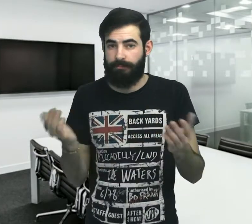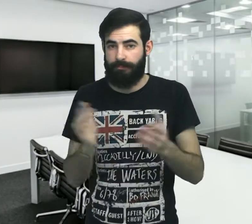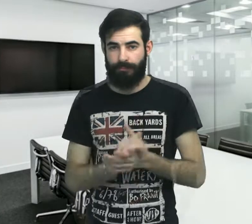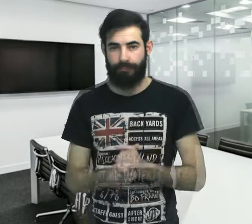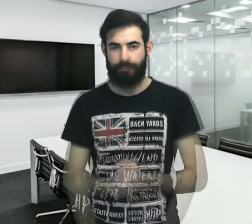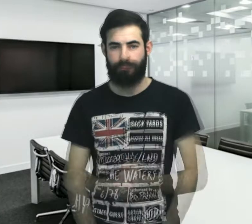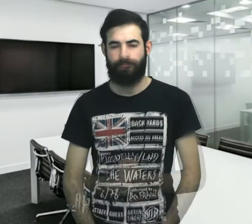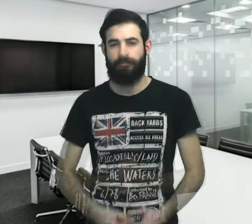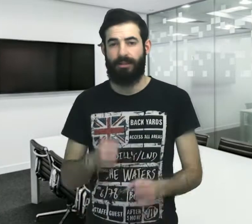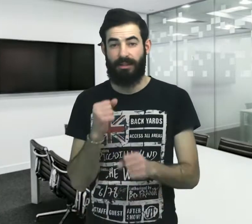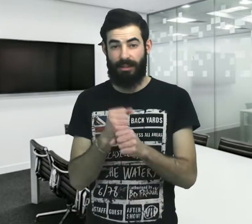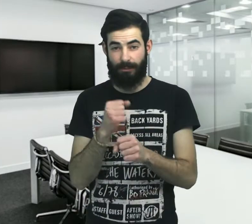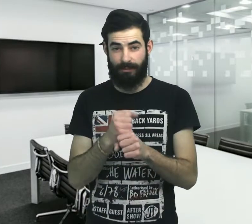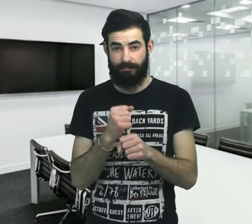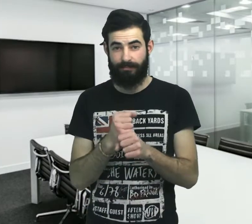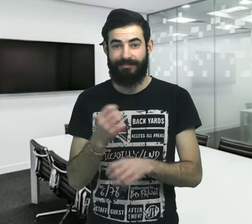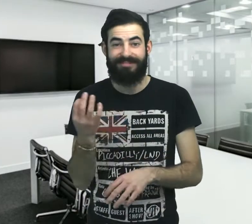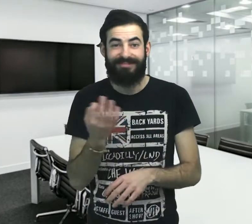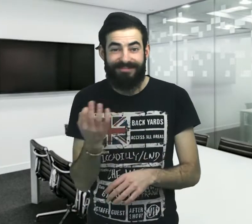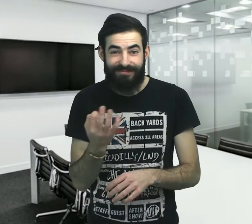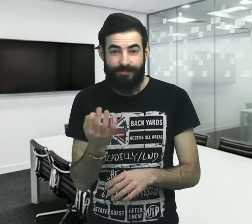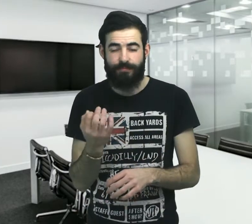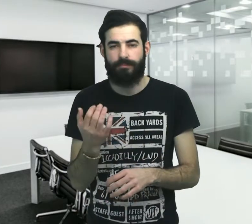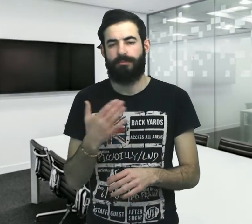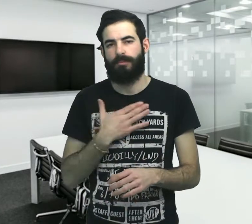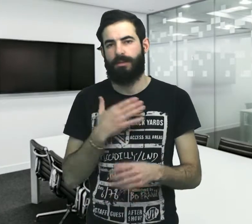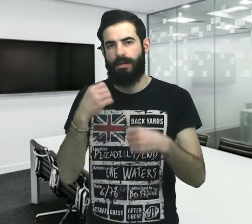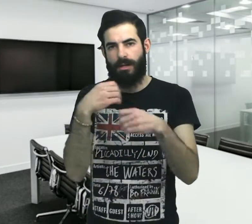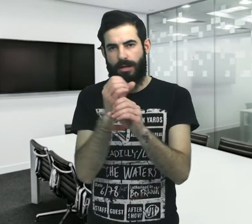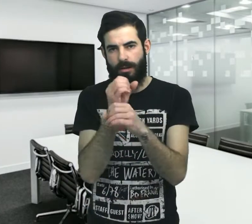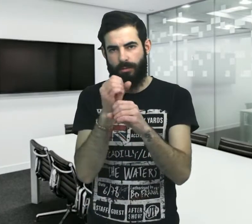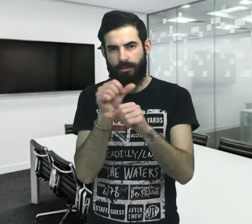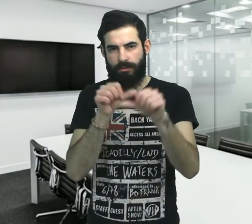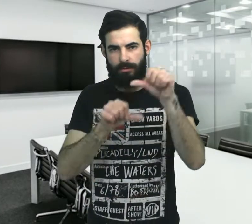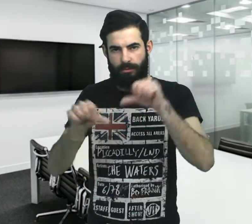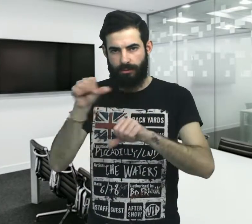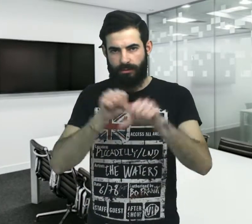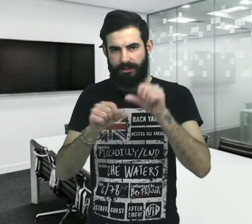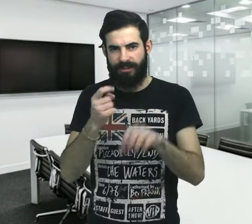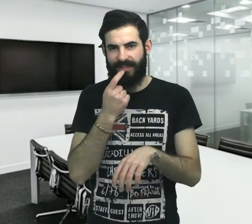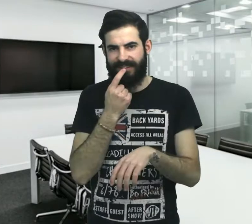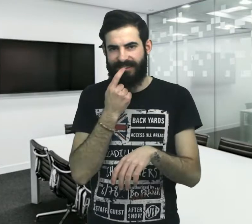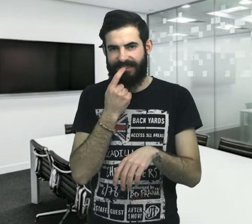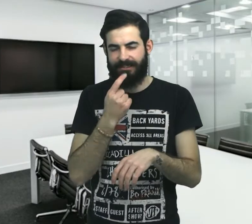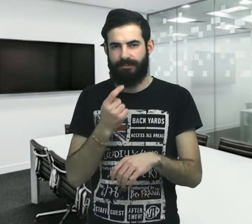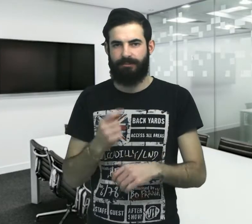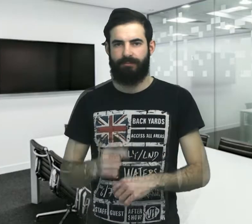Now, I am working in a “Prosthetic dental laboratory”